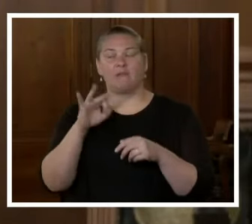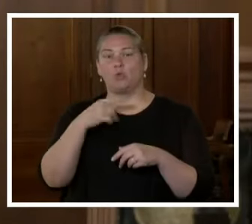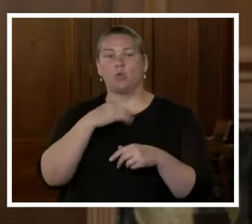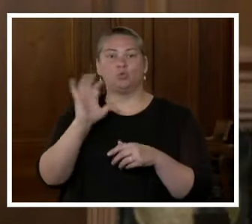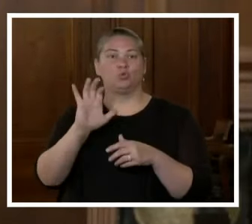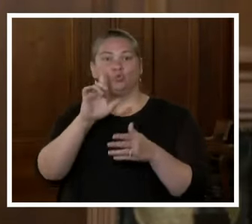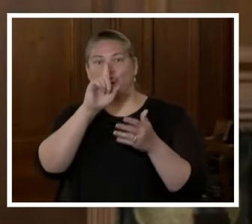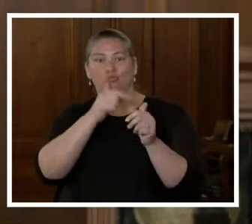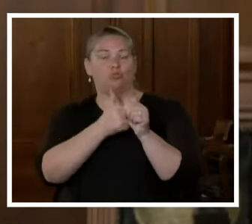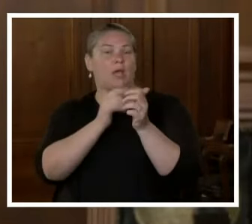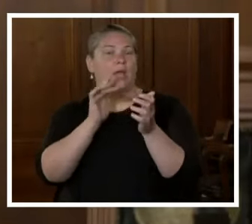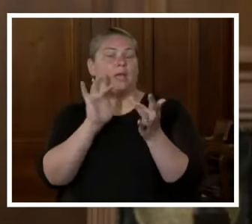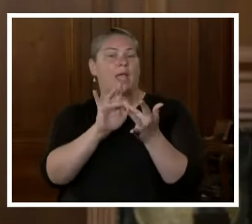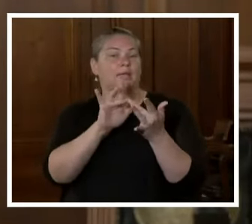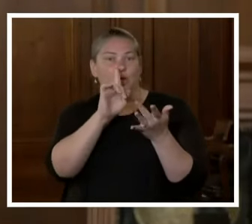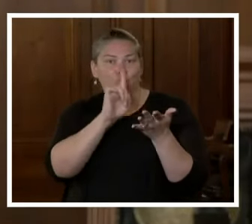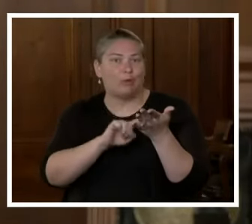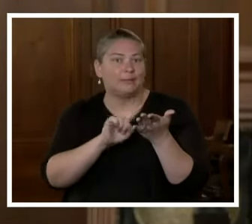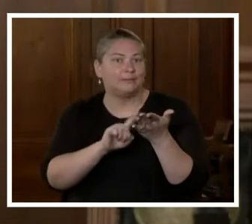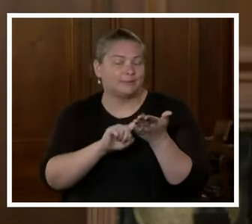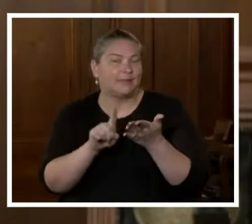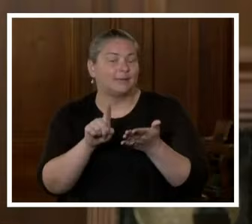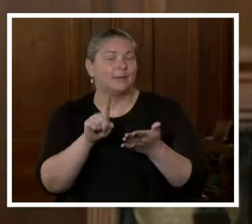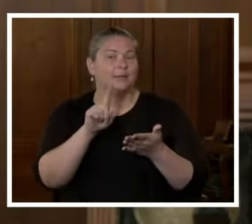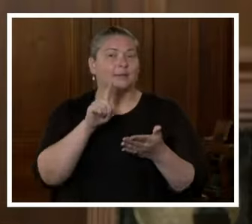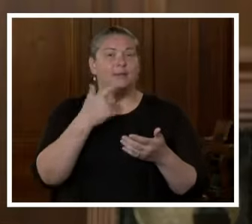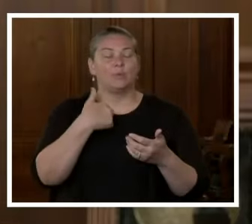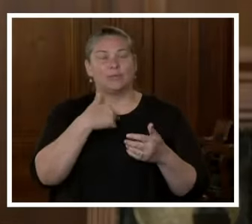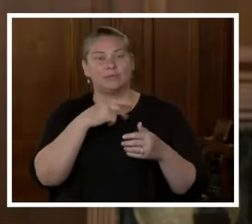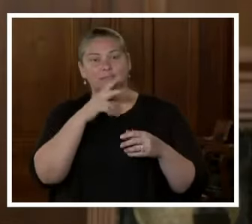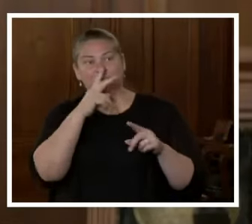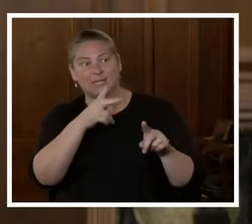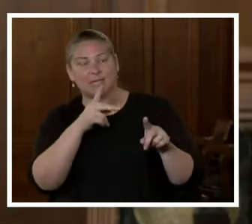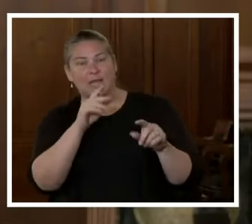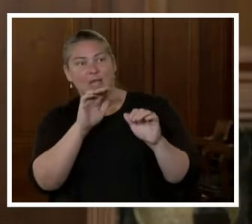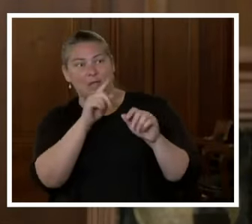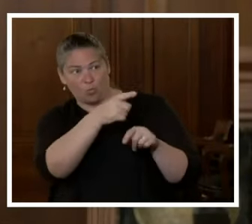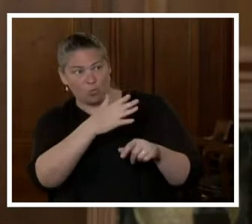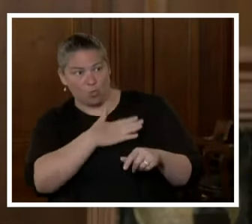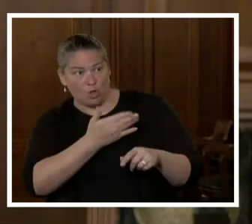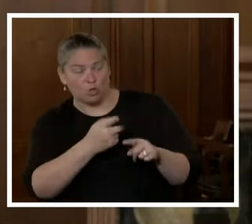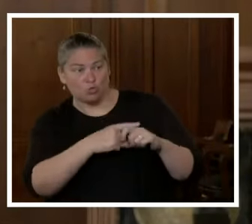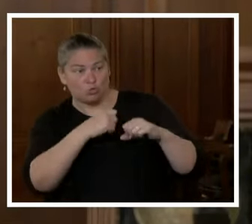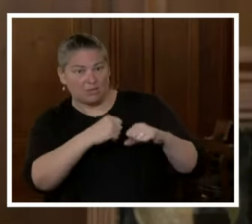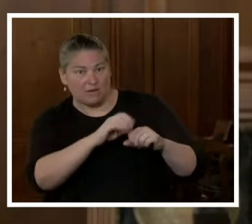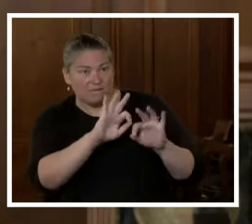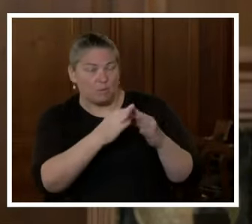BEHIND THIS, IT'S ALSO LOOKING AT THE DATA, BEING FLUID AND BEING ABLE TO REACT.